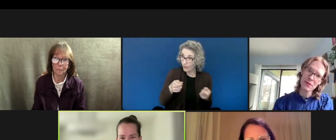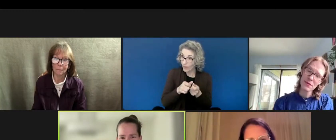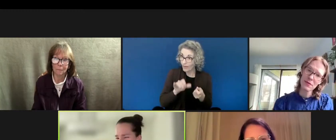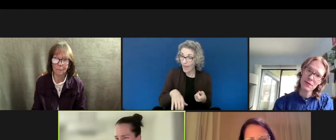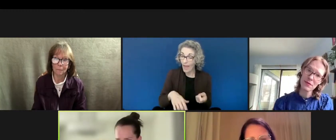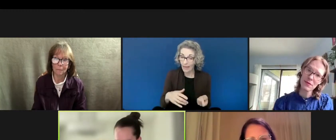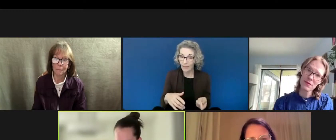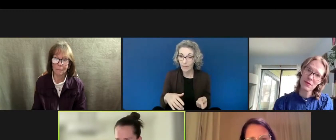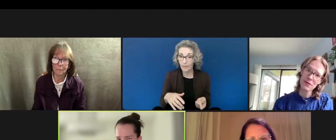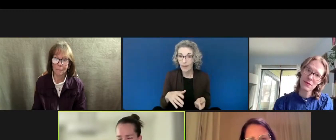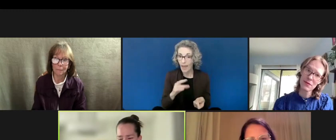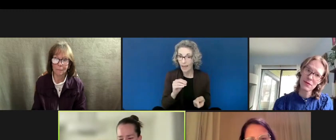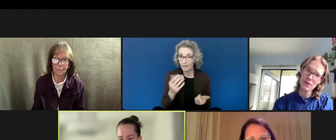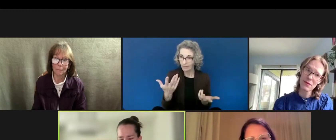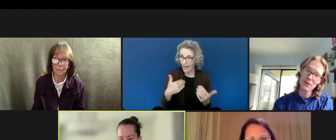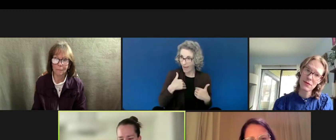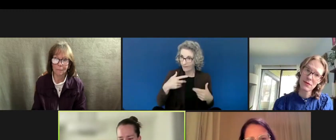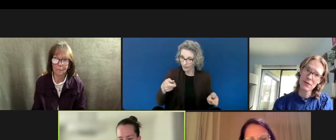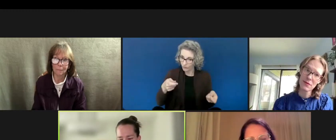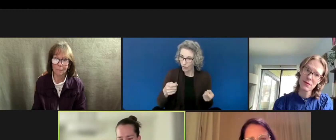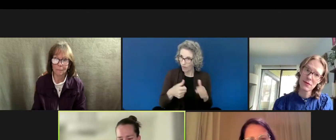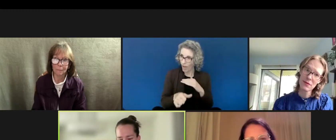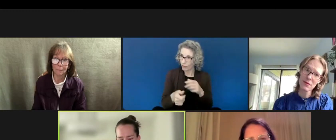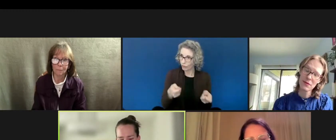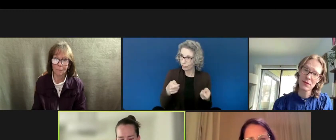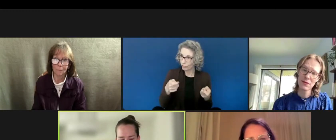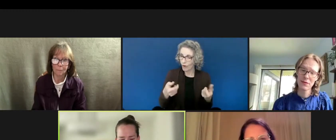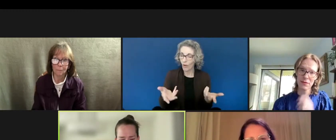[LAUGH] And it's under control.